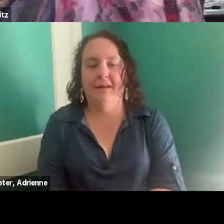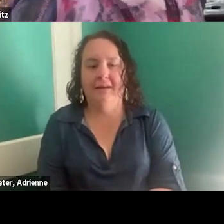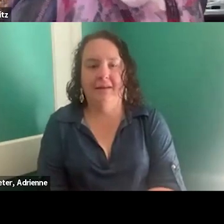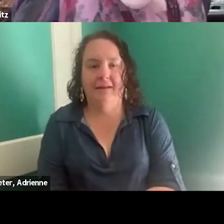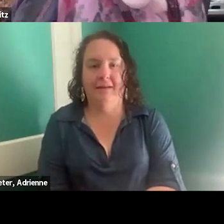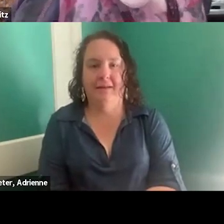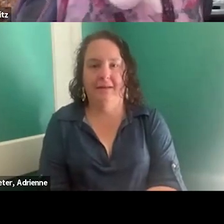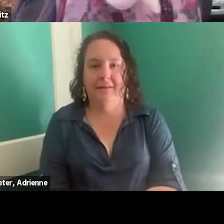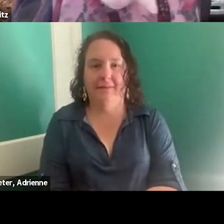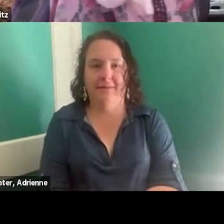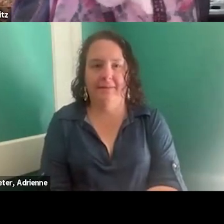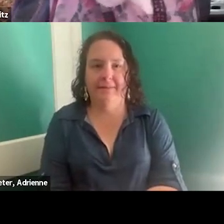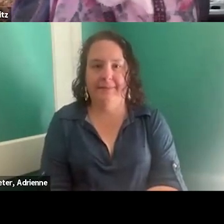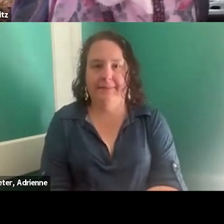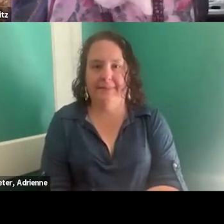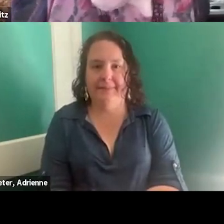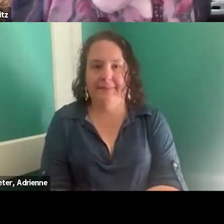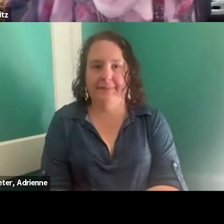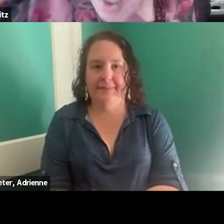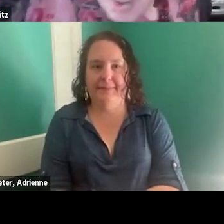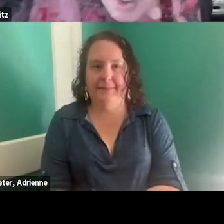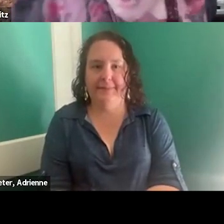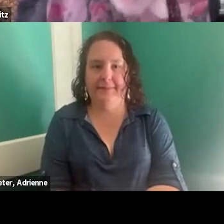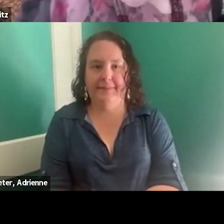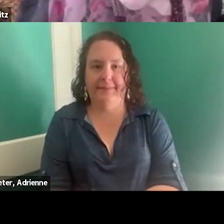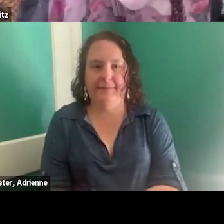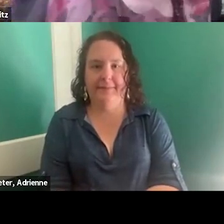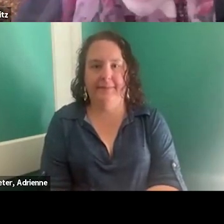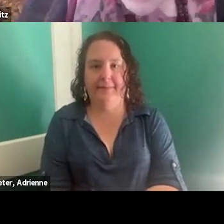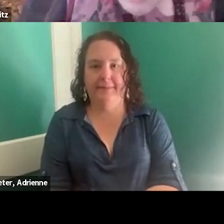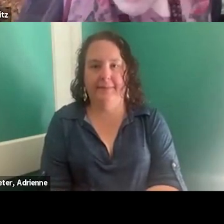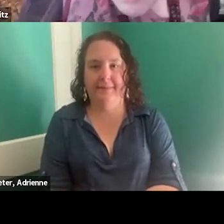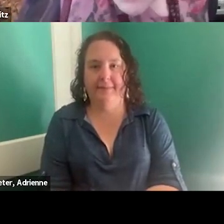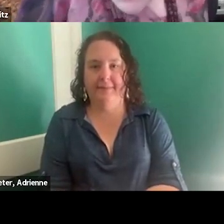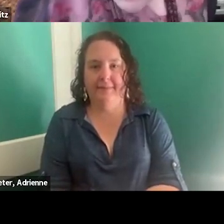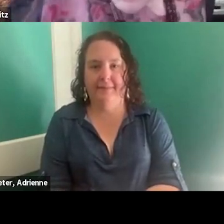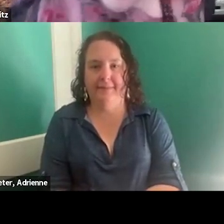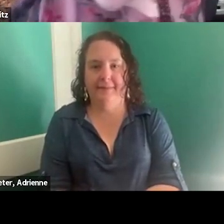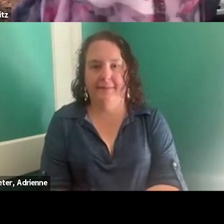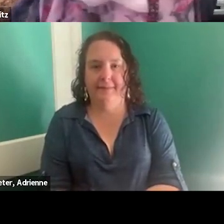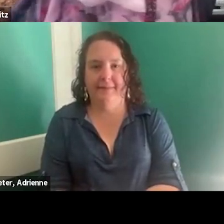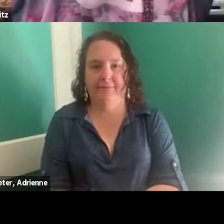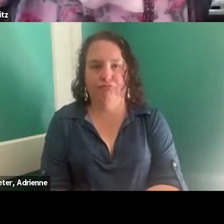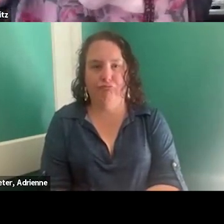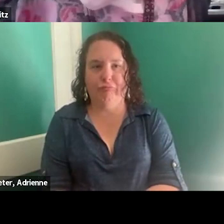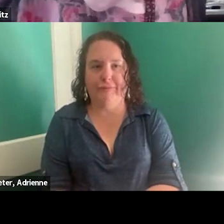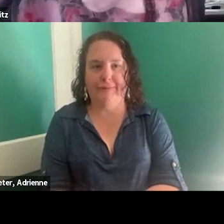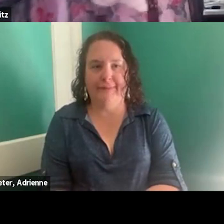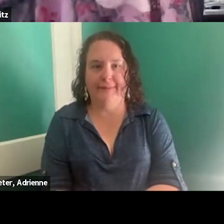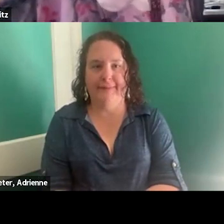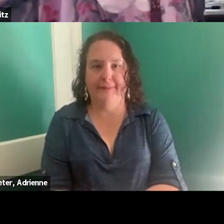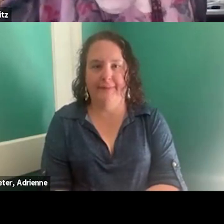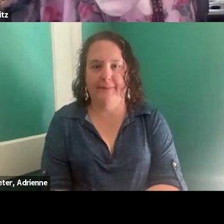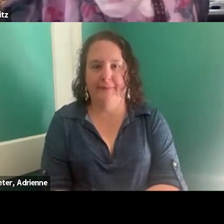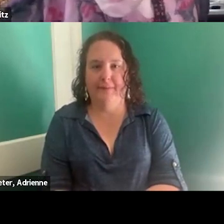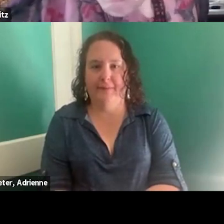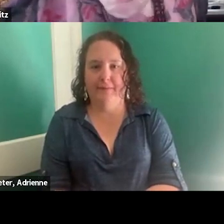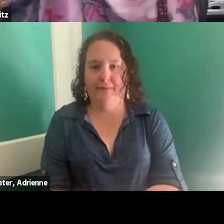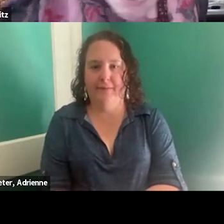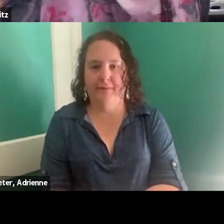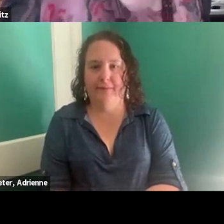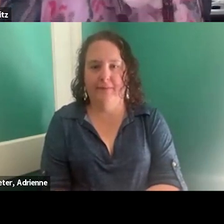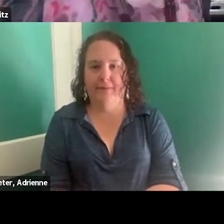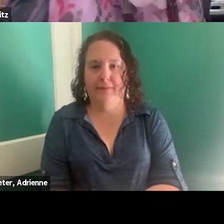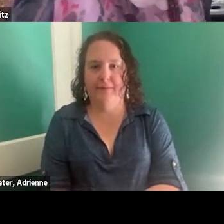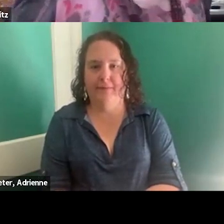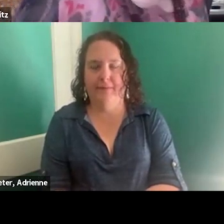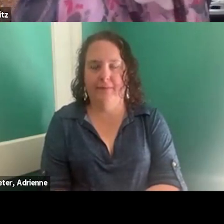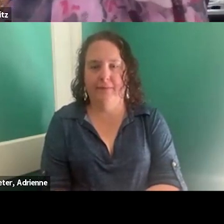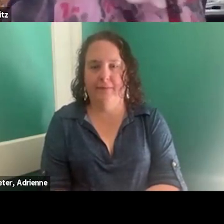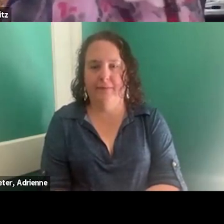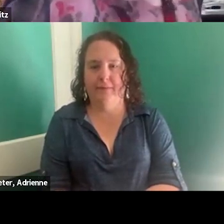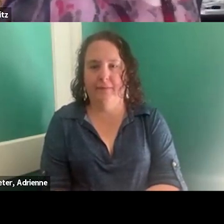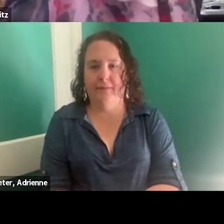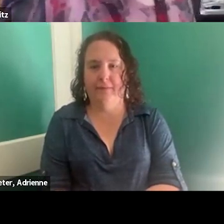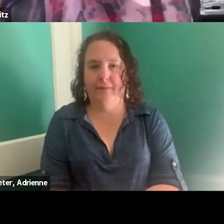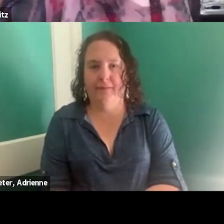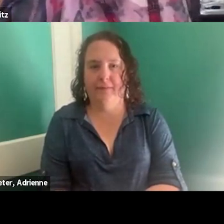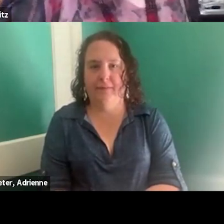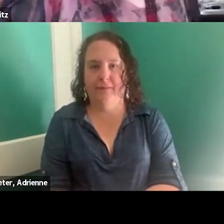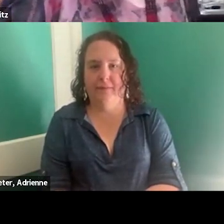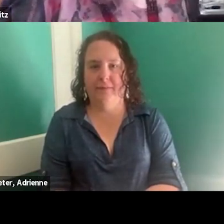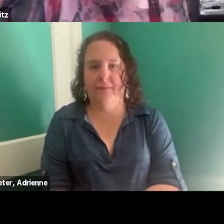All right, so I have two screens.